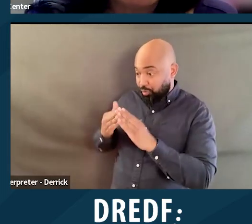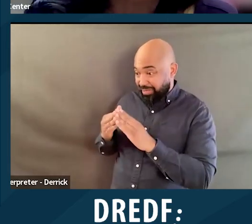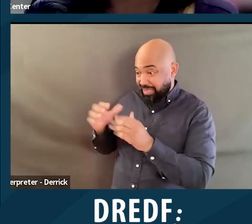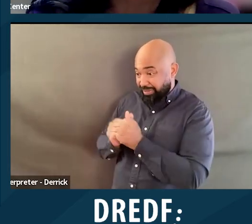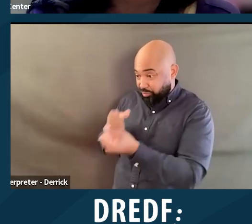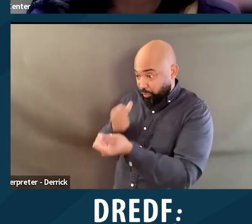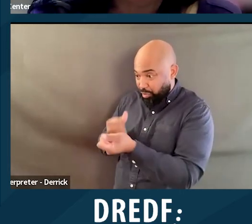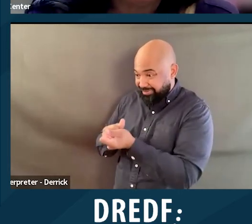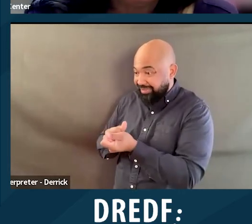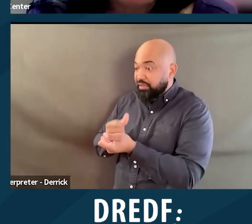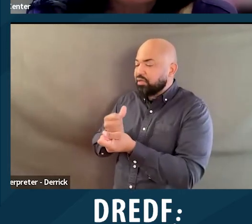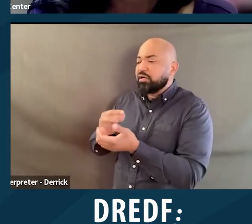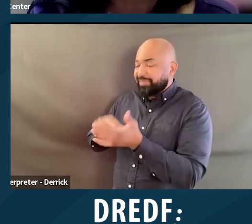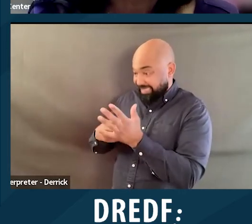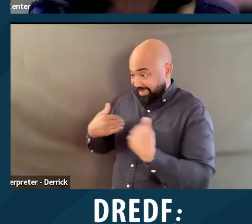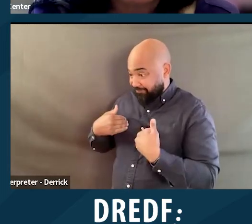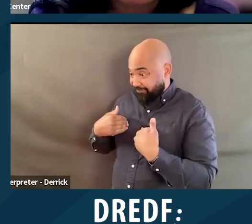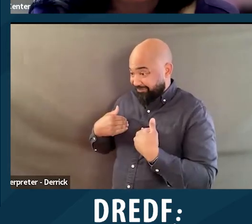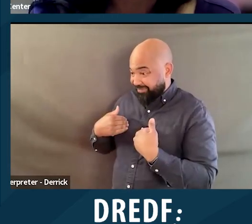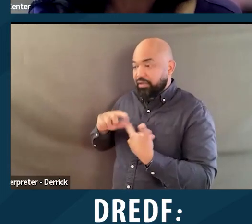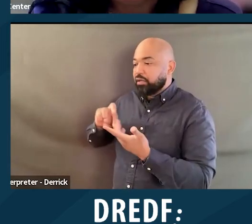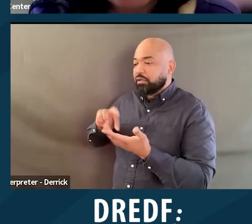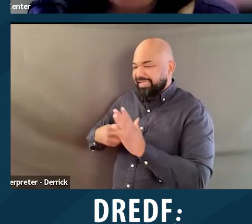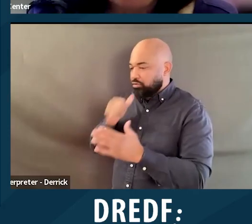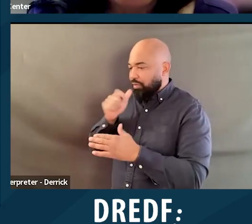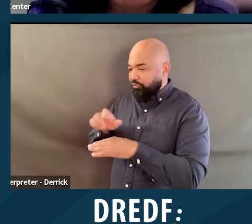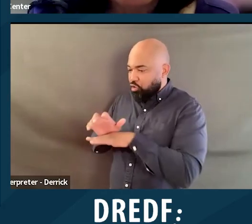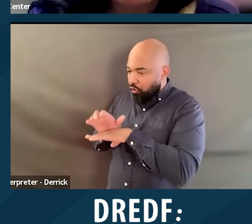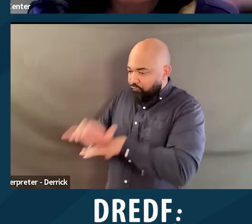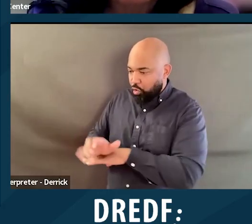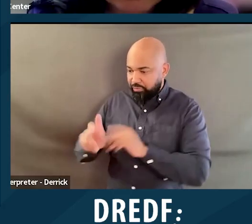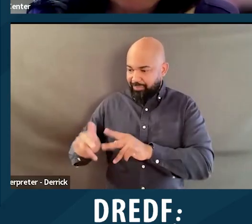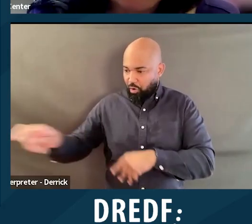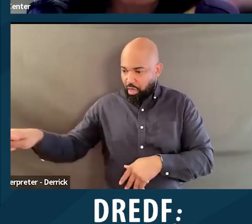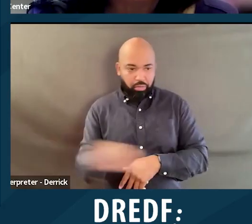a picture of people in the community. We want to provide people with disabilities in the community